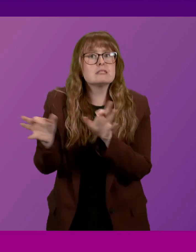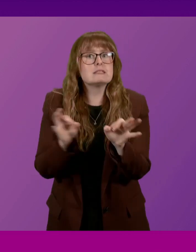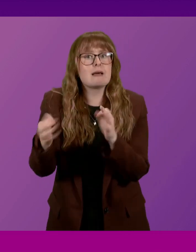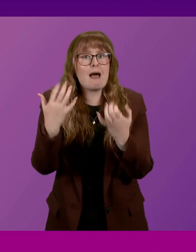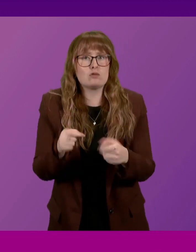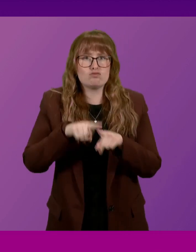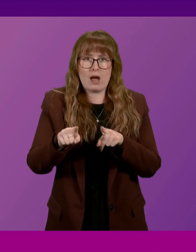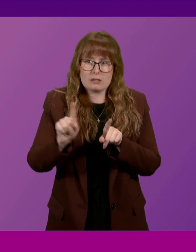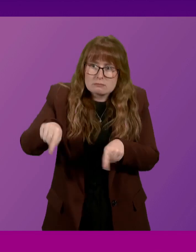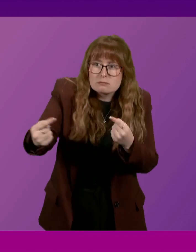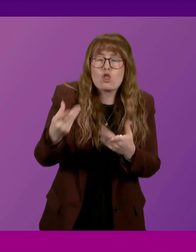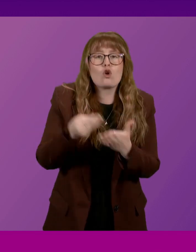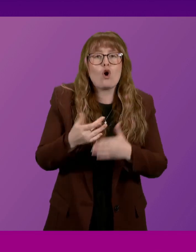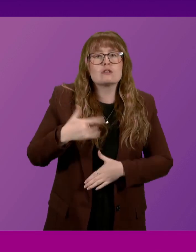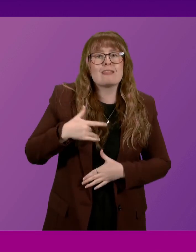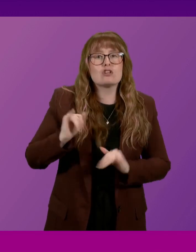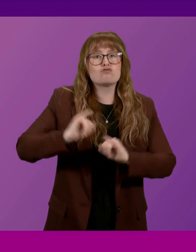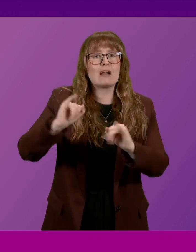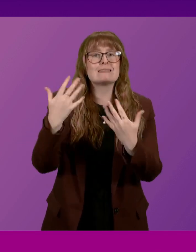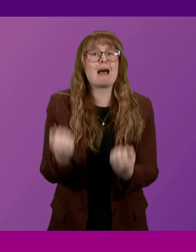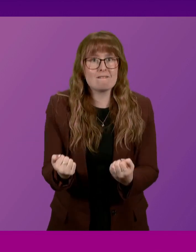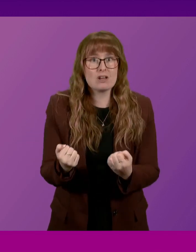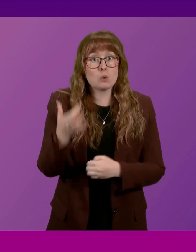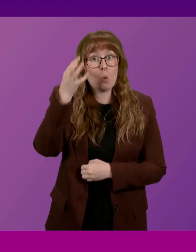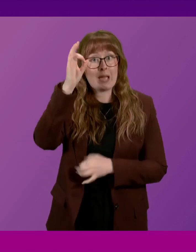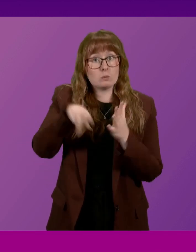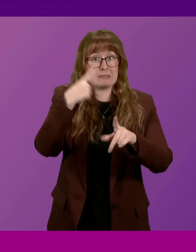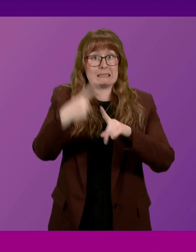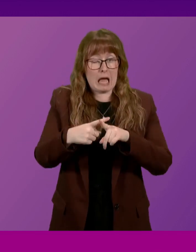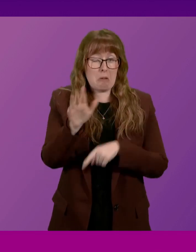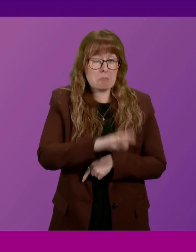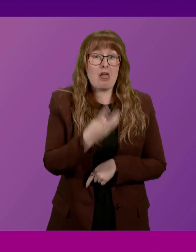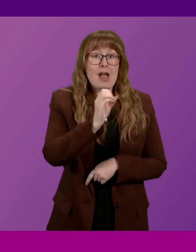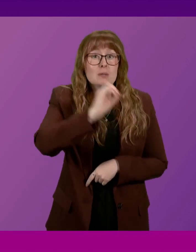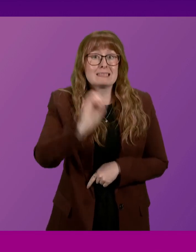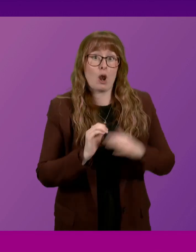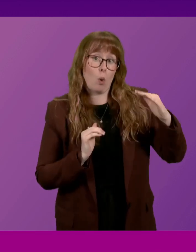living challenges that people face in Scotland. Council tax is about 30 per cent lower on average